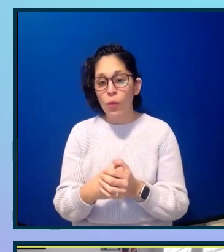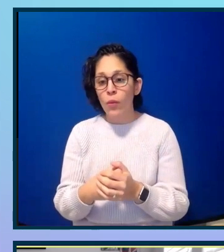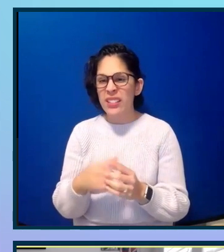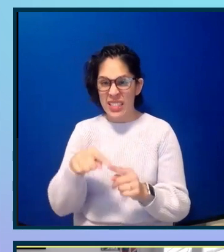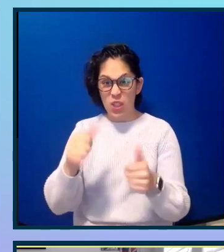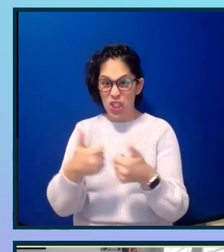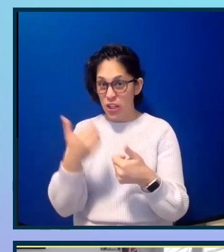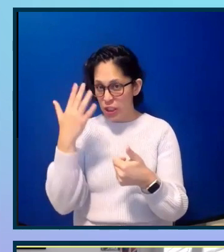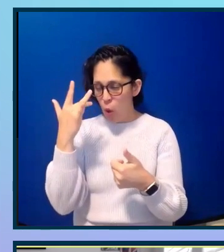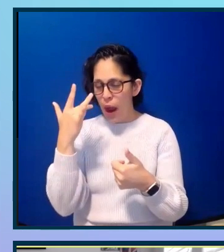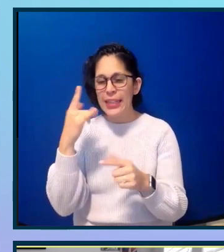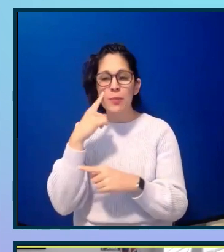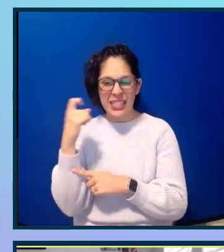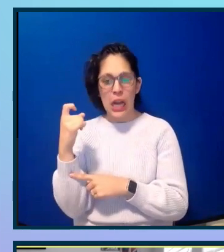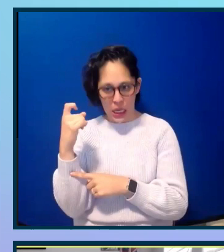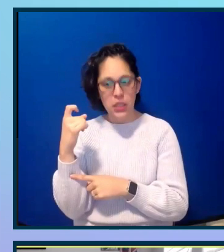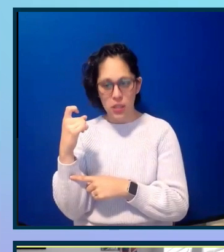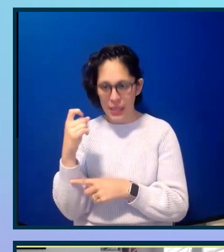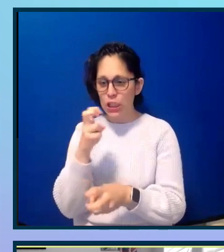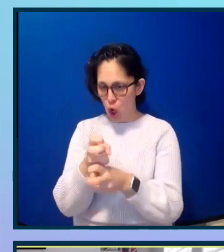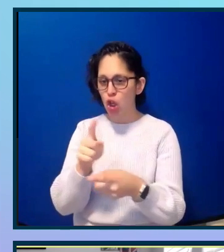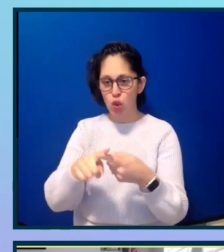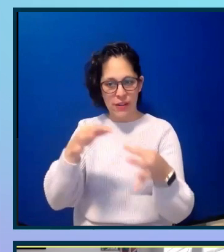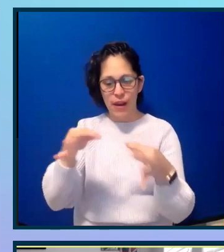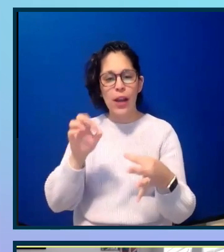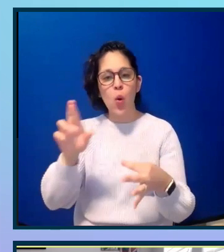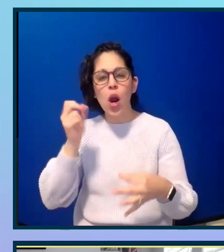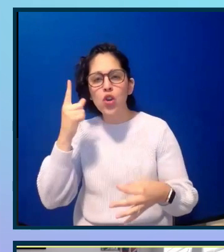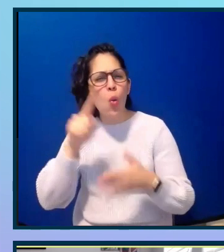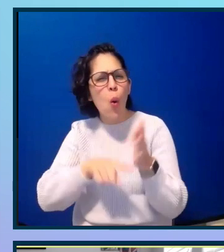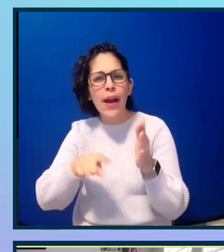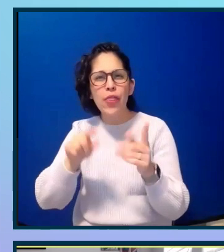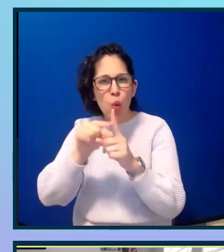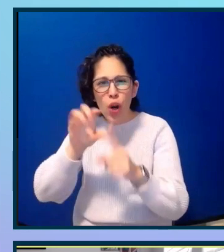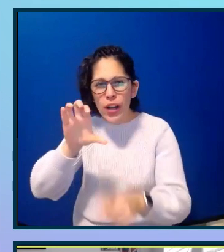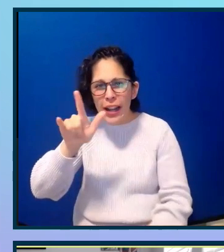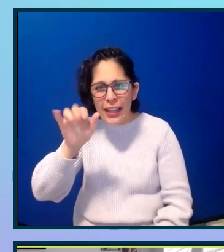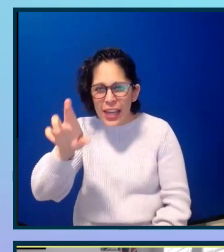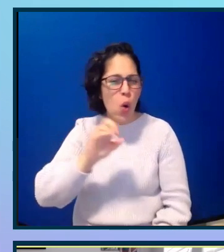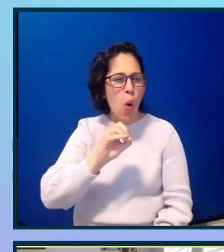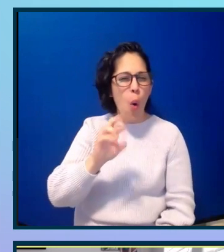Because it's so hard to define or understand what clear or understandable content might mean.